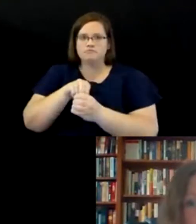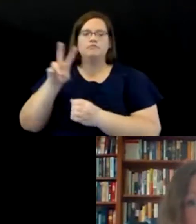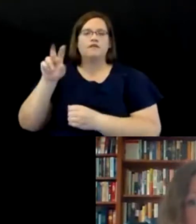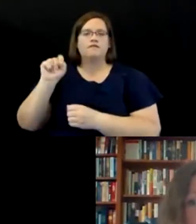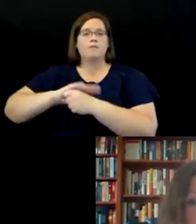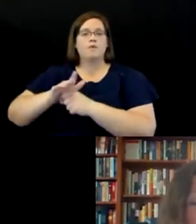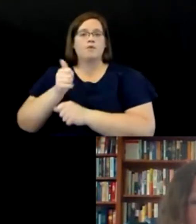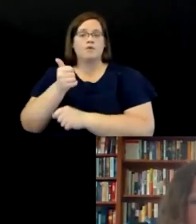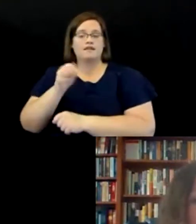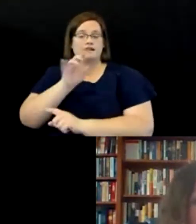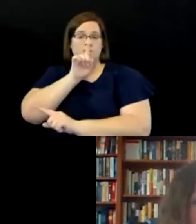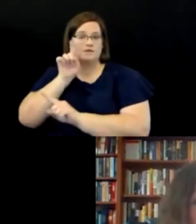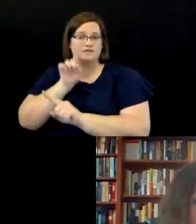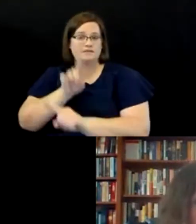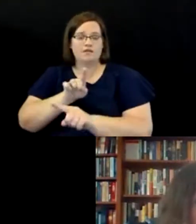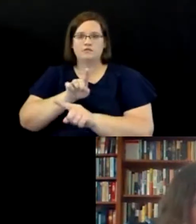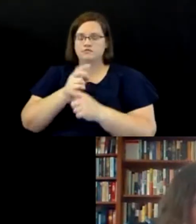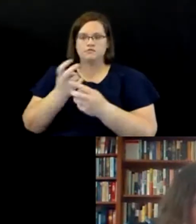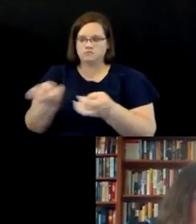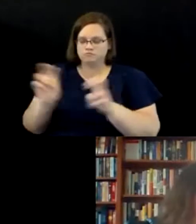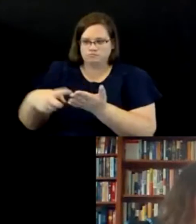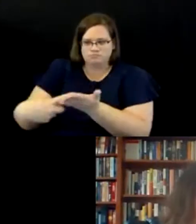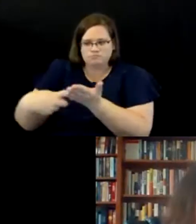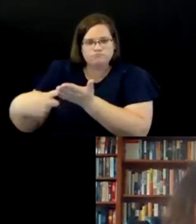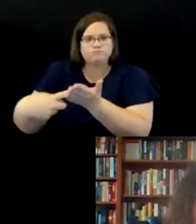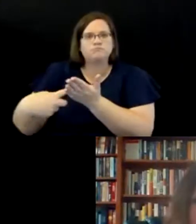response and have been at the table for Vermont's vaccine strategy government